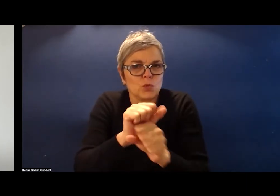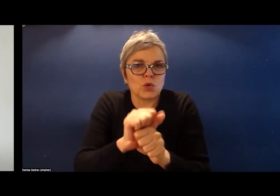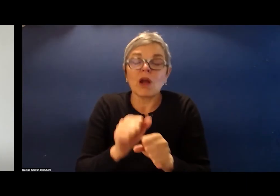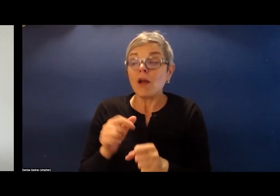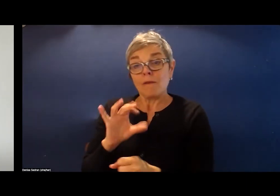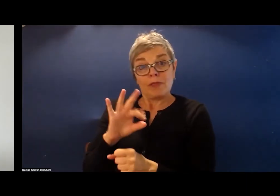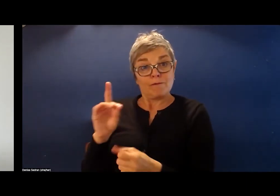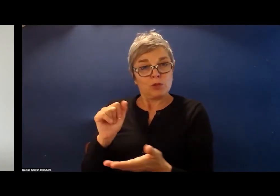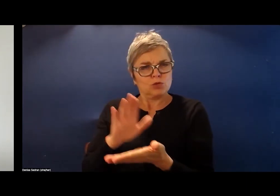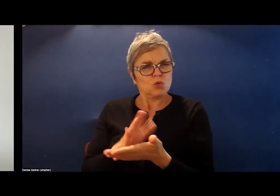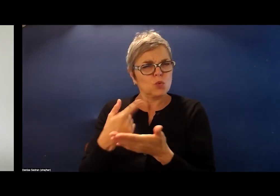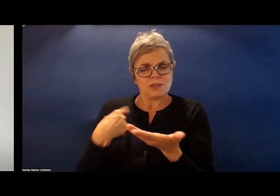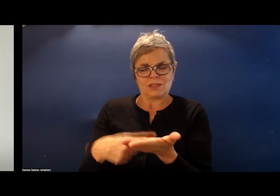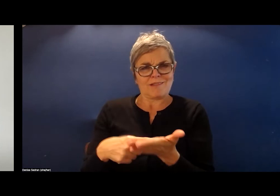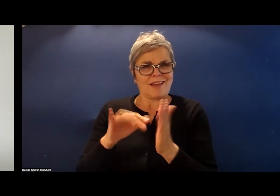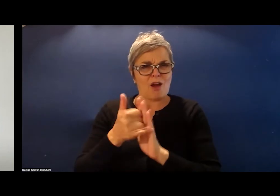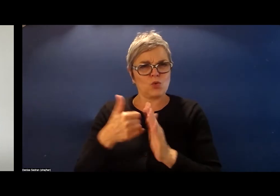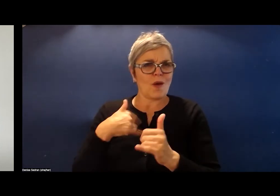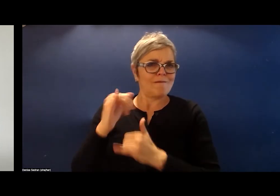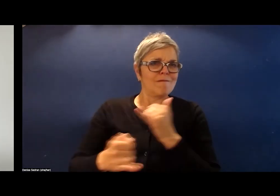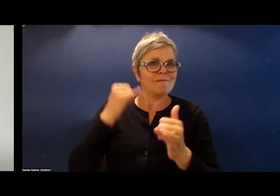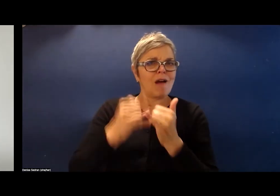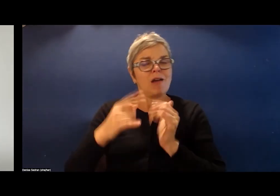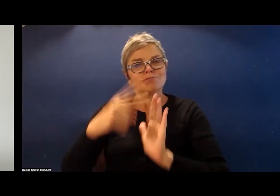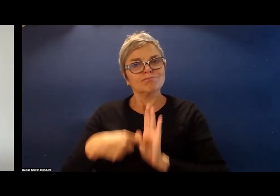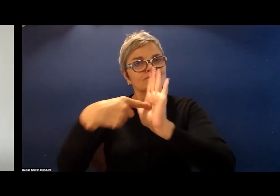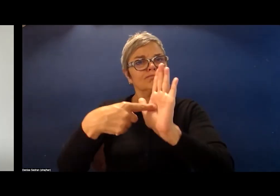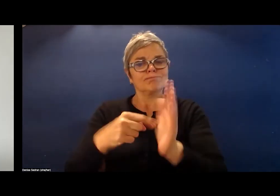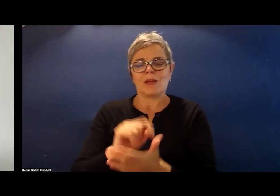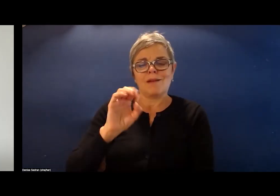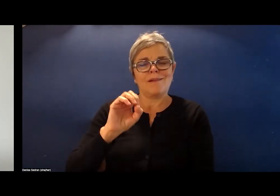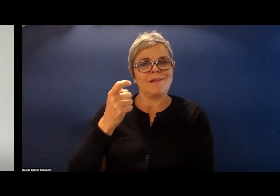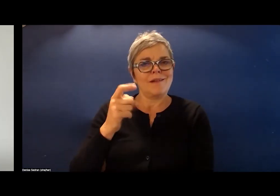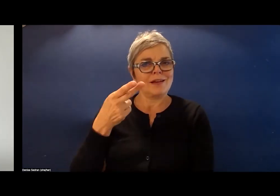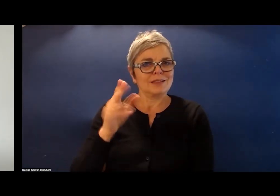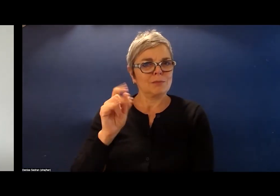And I think that there's a kind of witnessing and audience and spectatorship